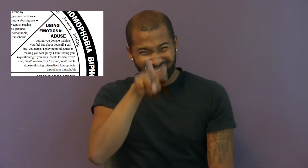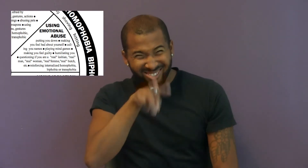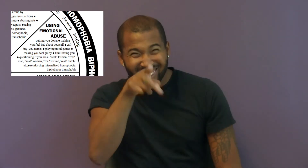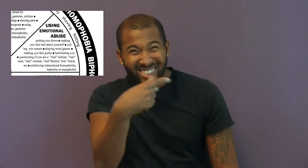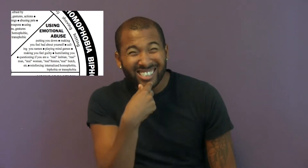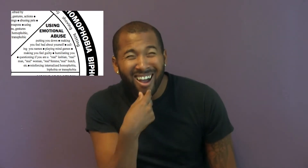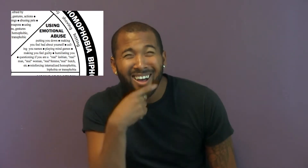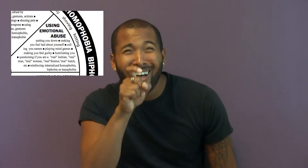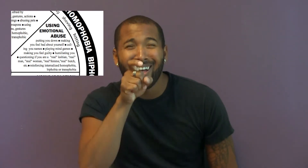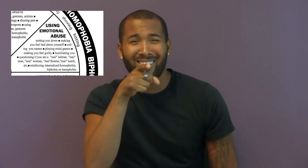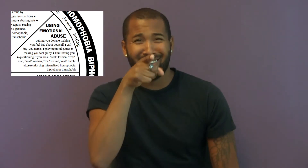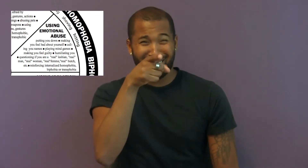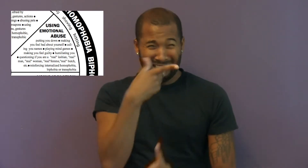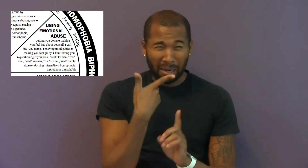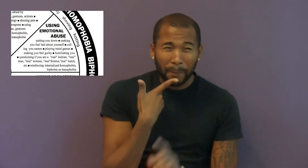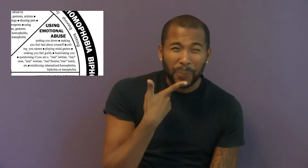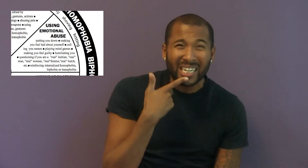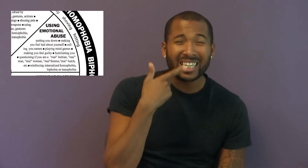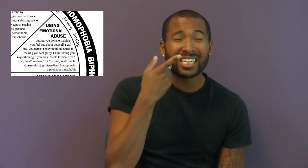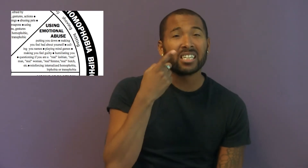questions you about whether you are gay or lesbian.